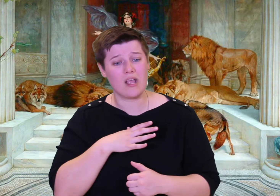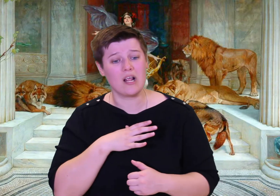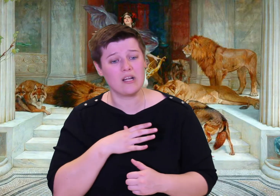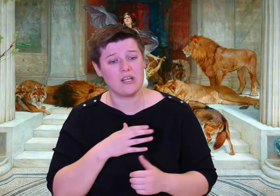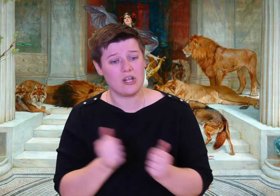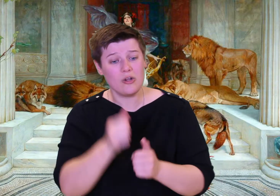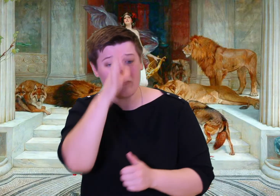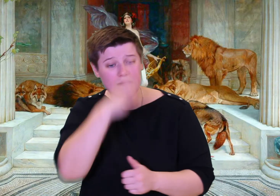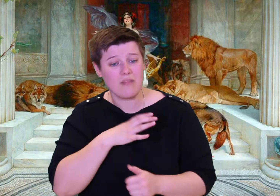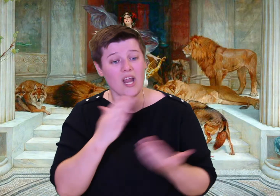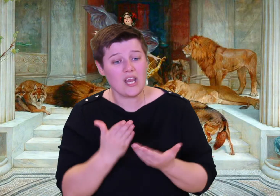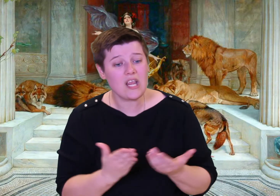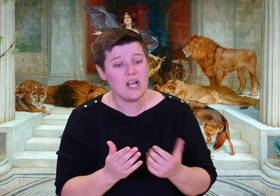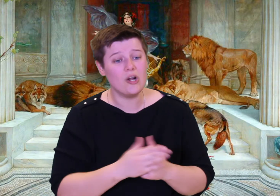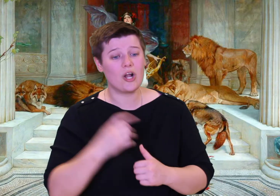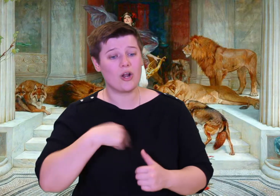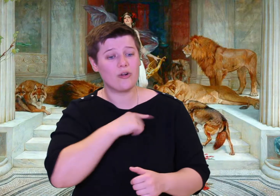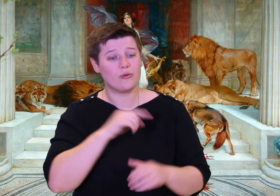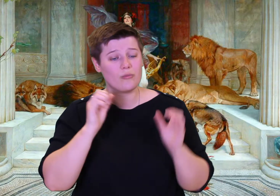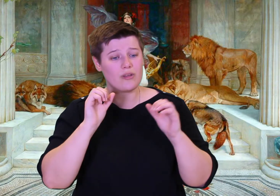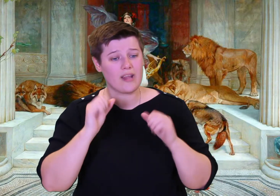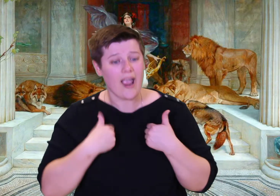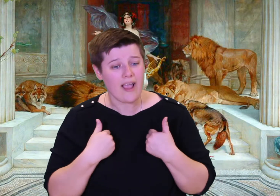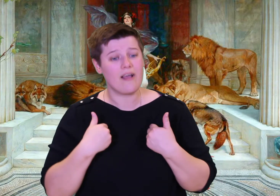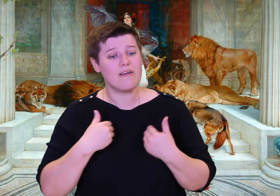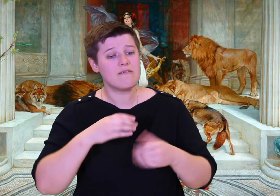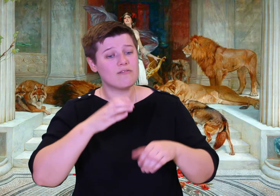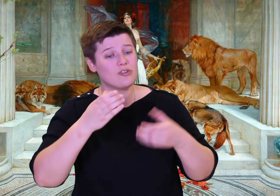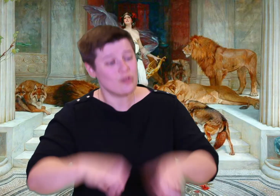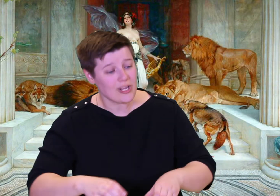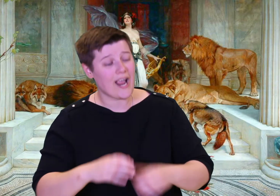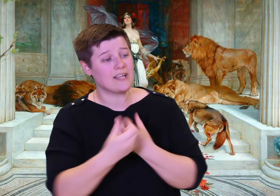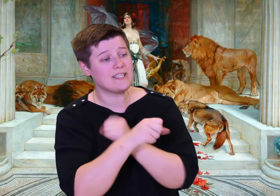back, and you will not return here if you try.